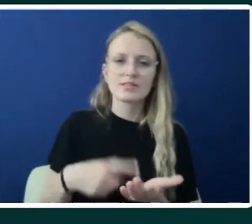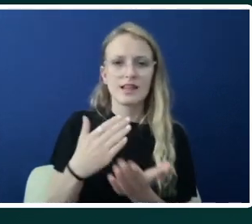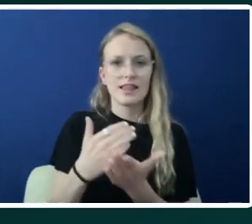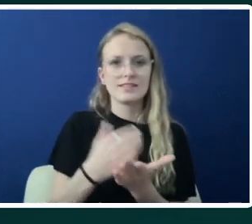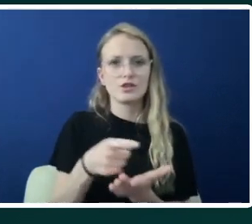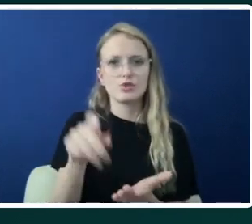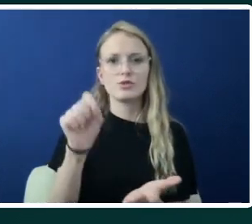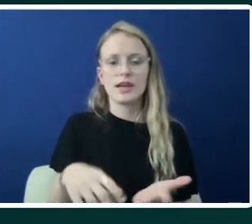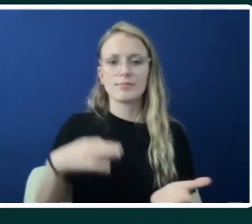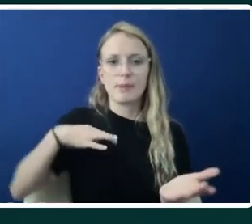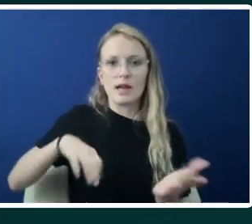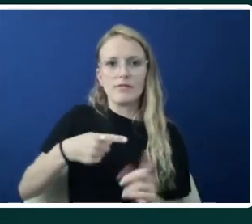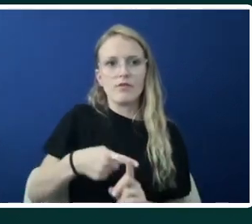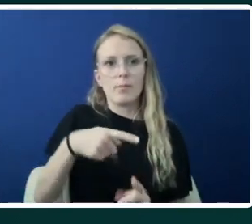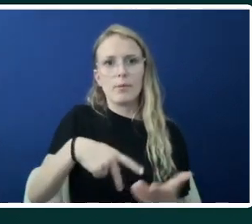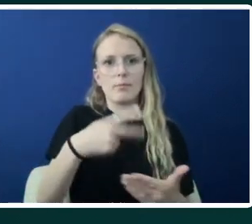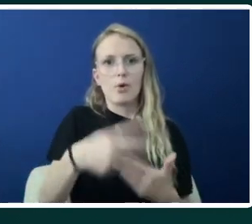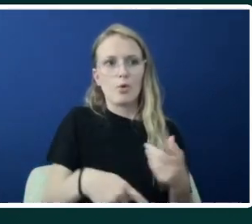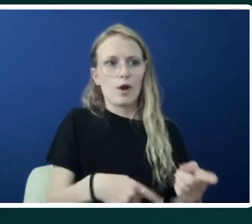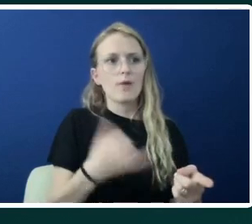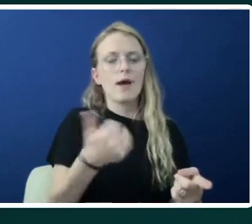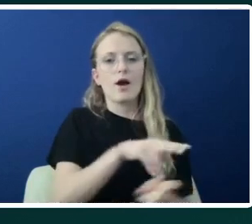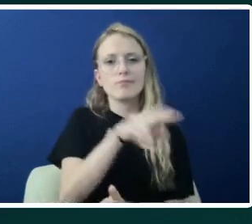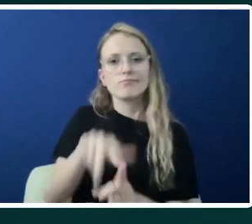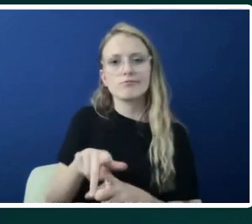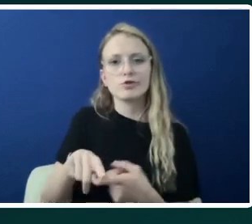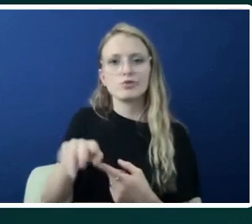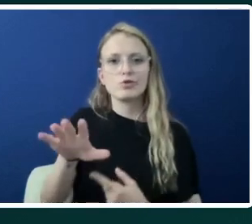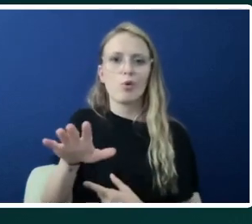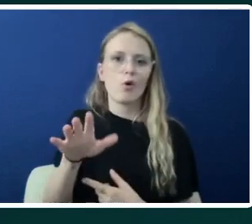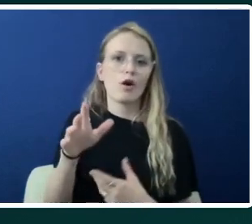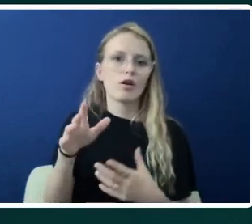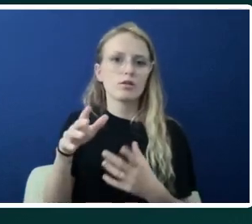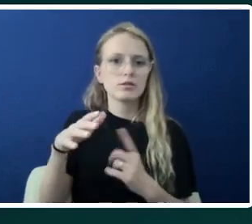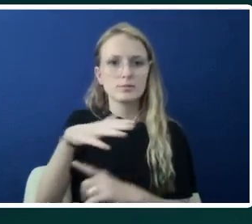educational space you're working in, whether it's a classroom, whether it's a museum education,